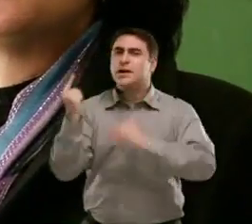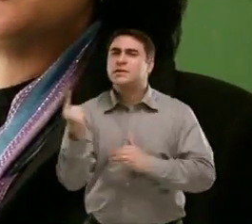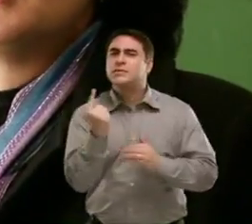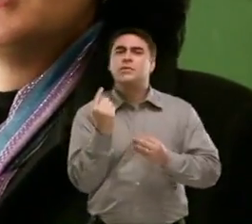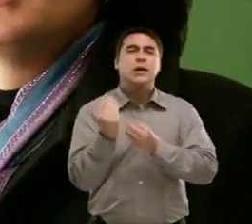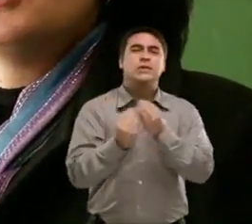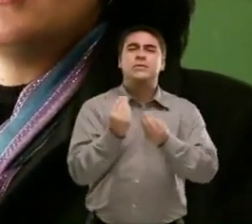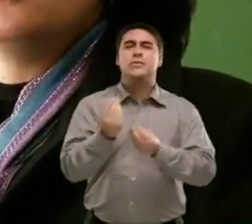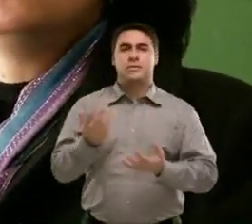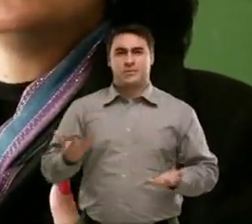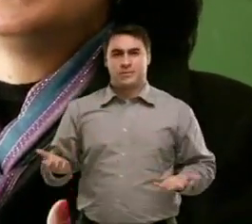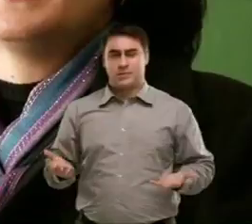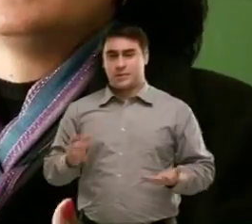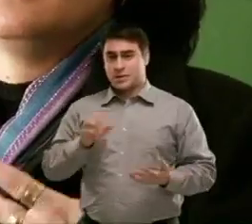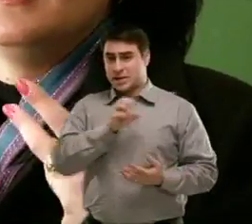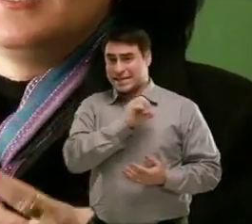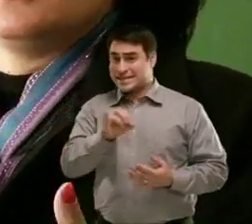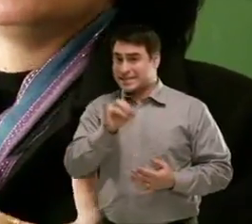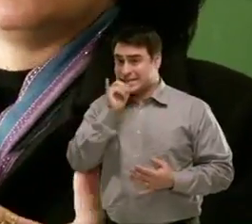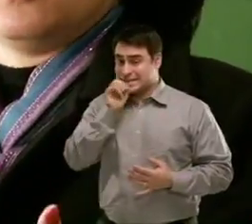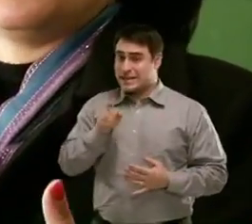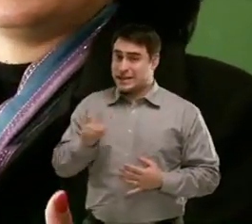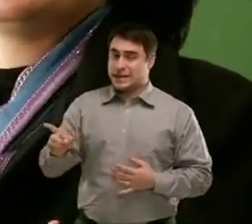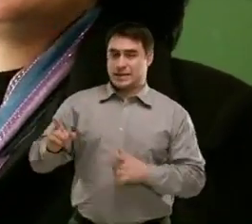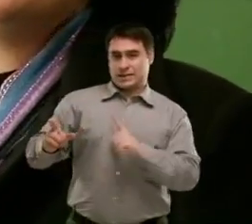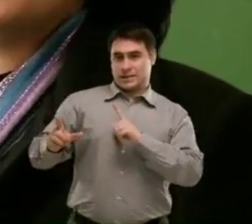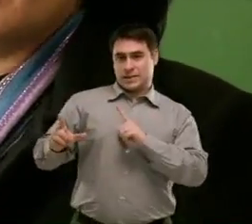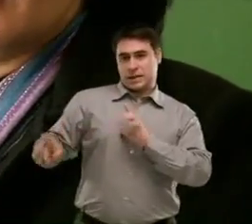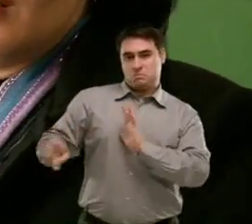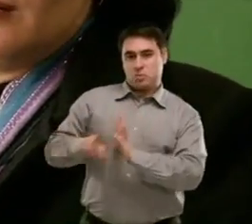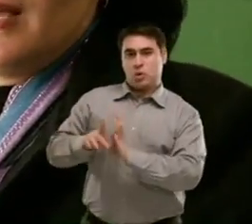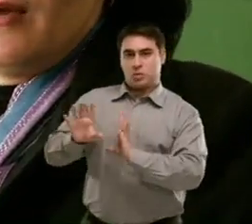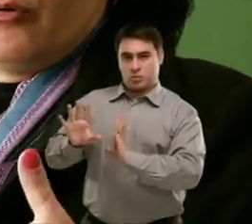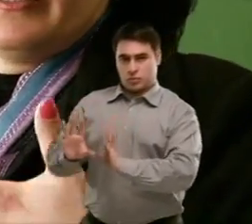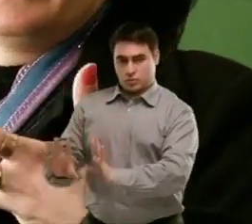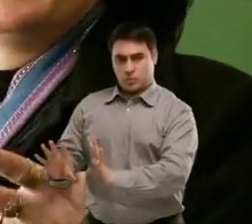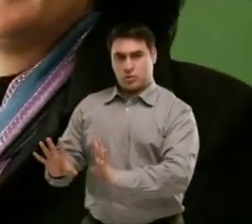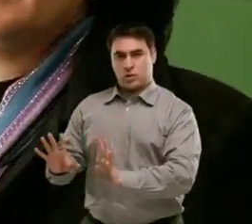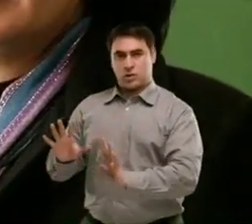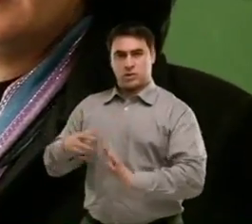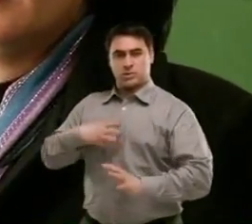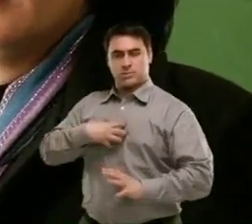If the student has this characteristic, this need to stand up, then why should I as a teacher insist